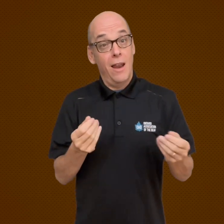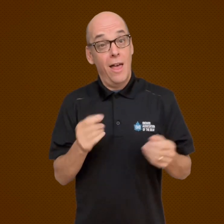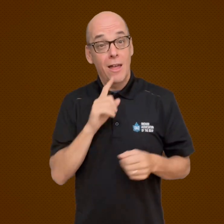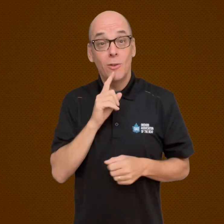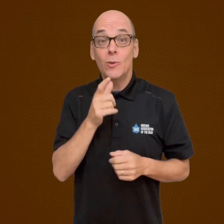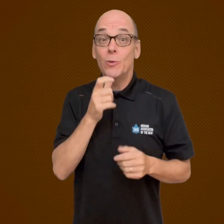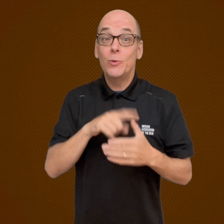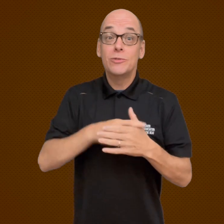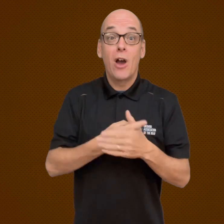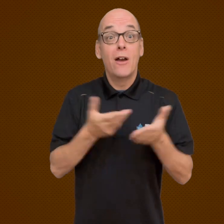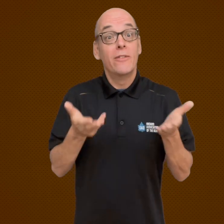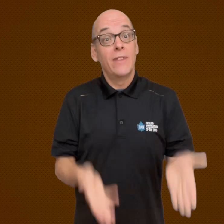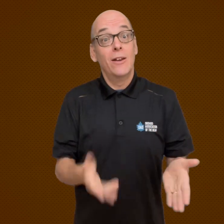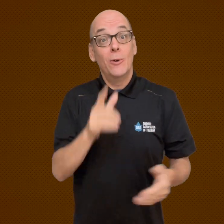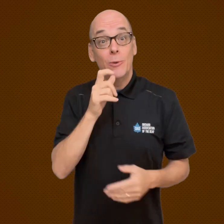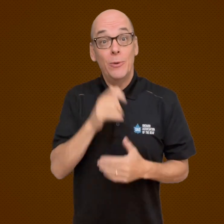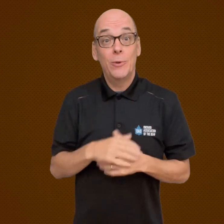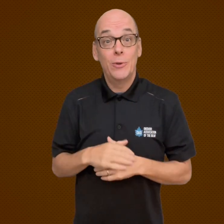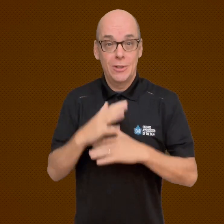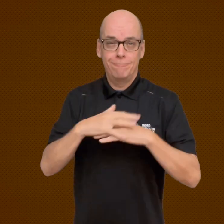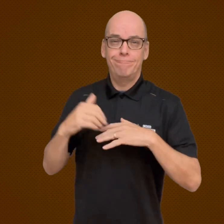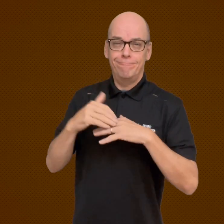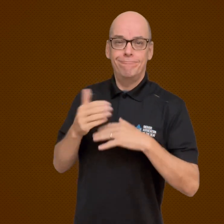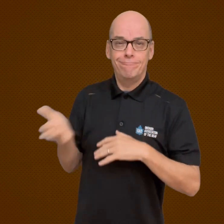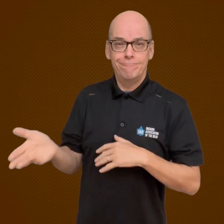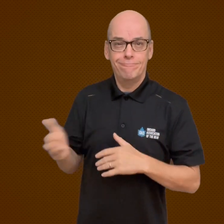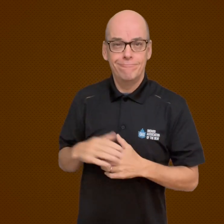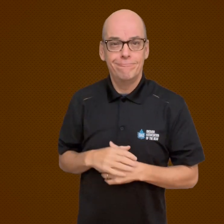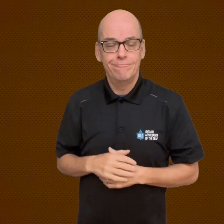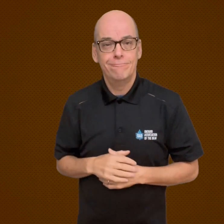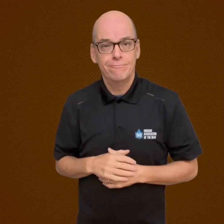the land belonged to the Indigenous people as they were here first.